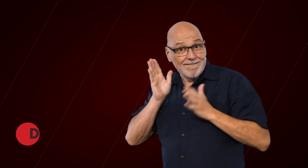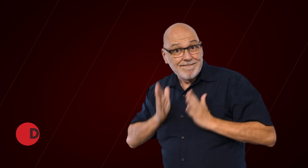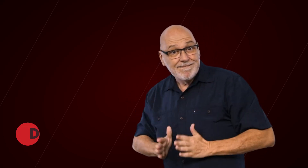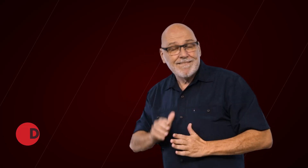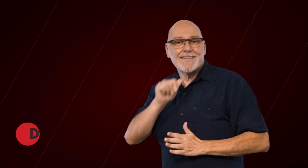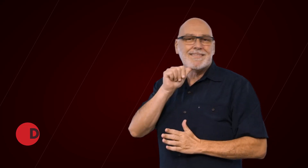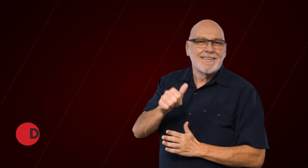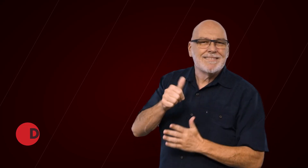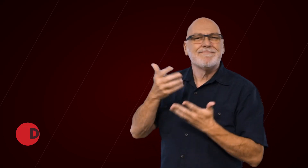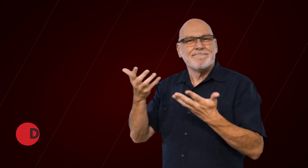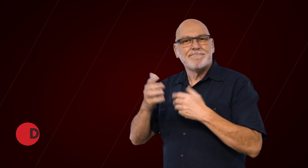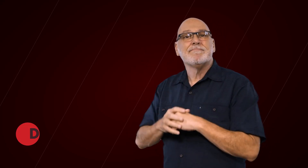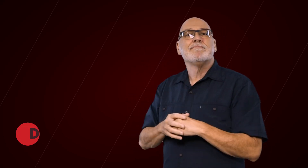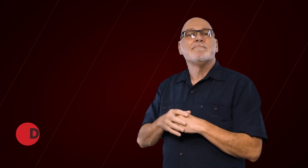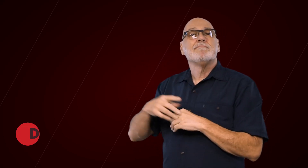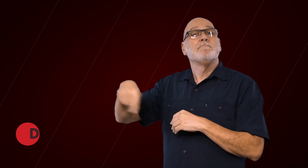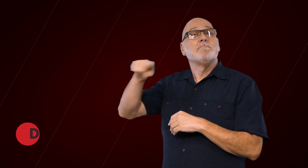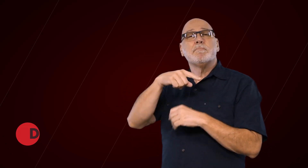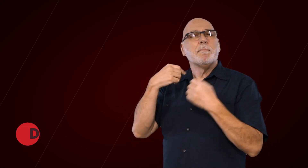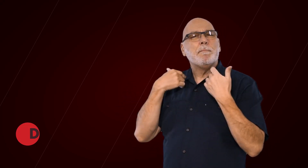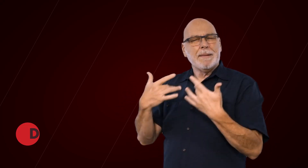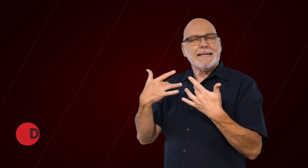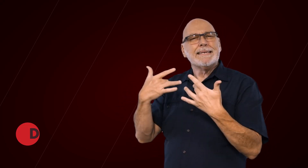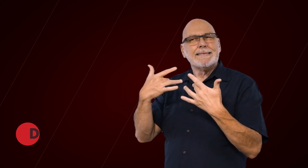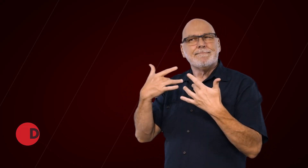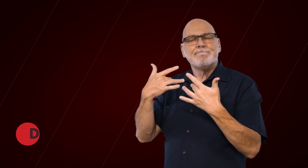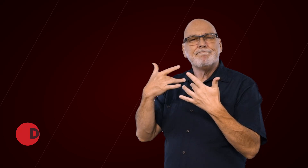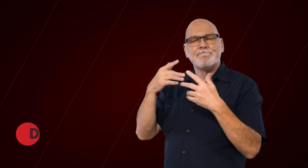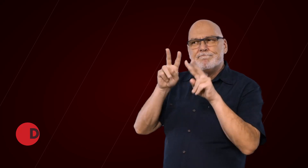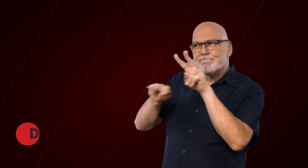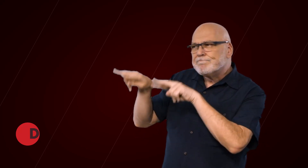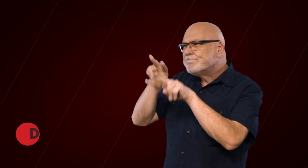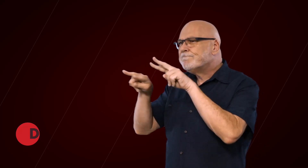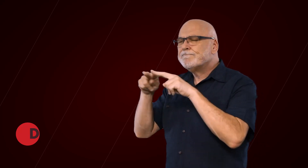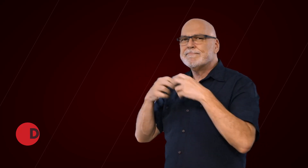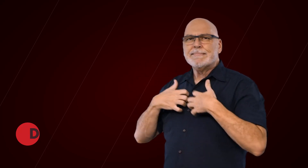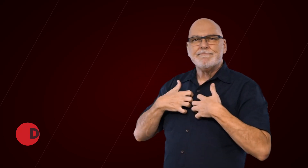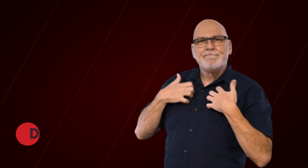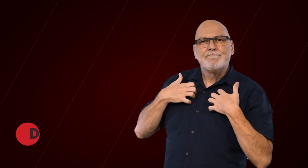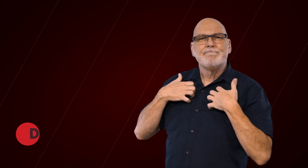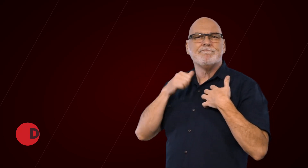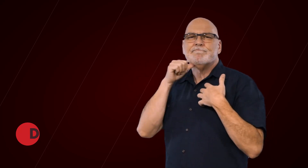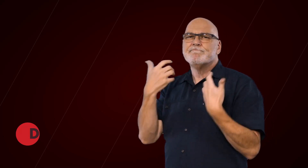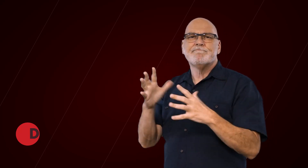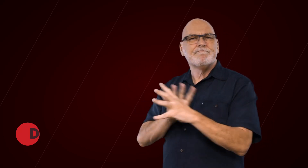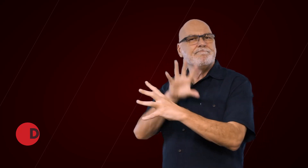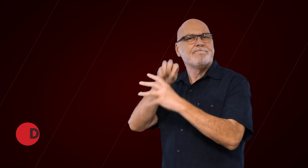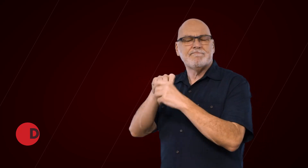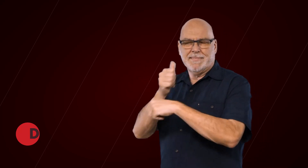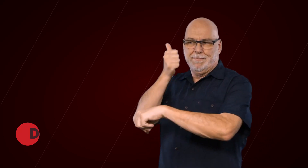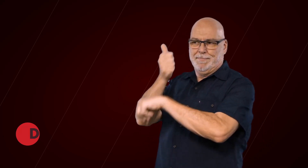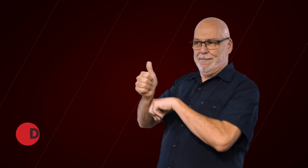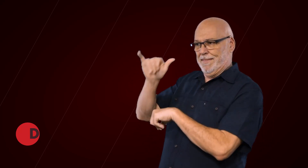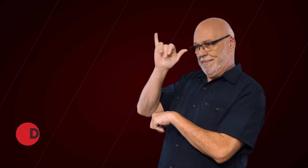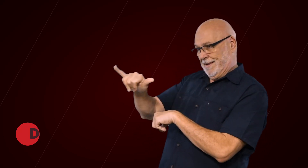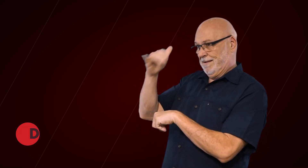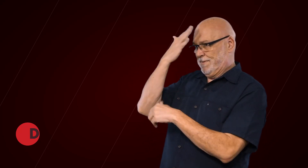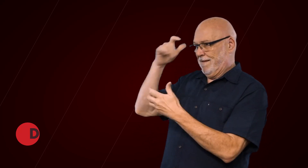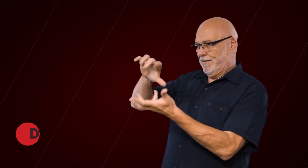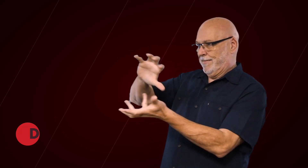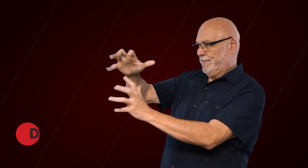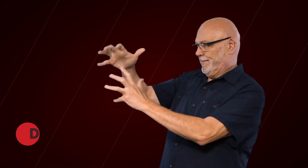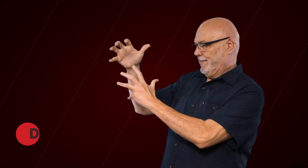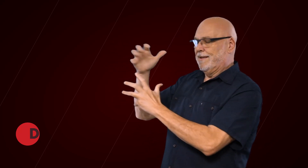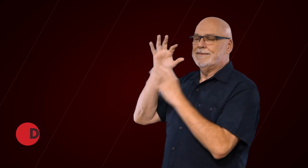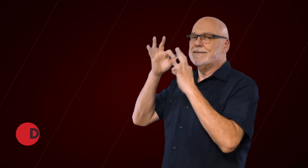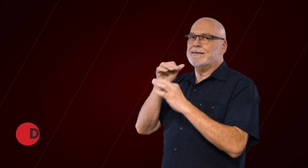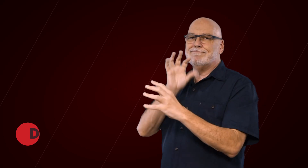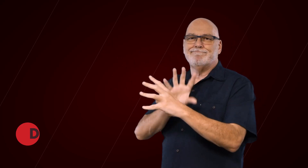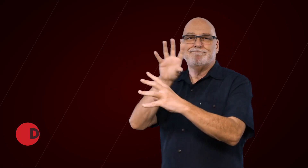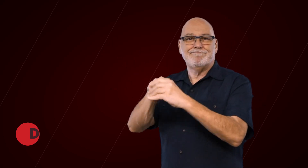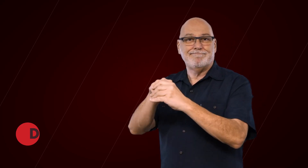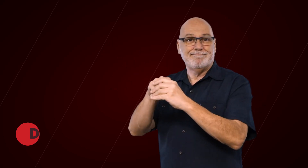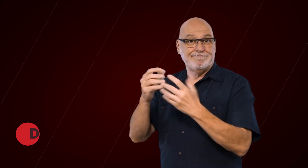they go through stages of 'anger', and the blaming game.